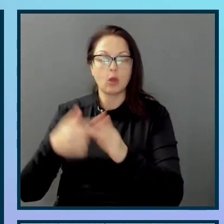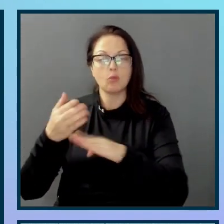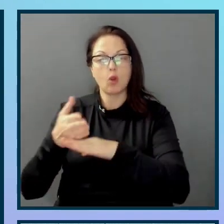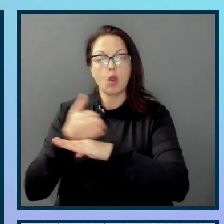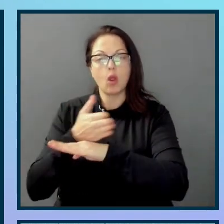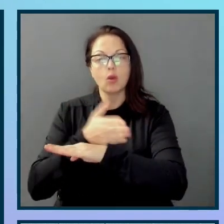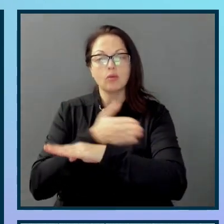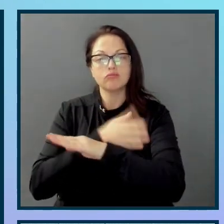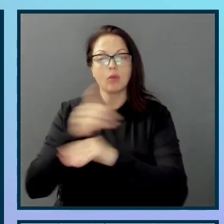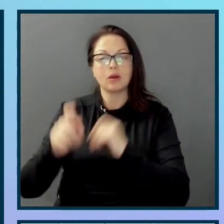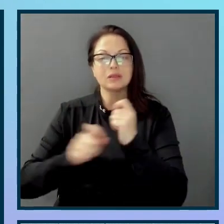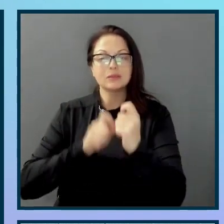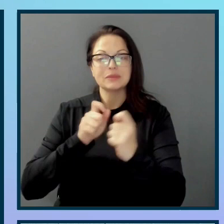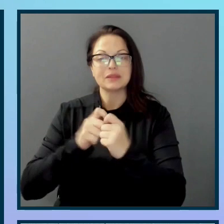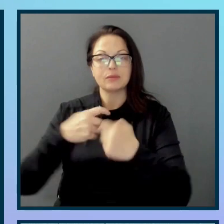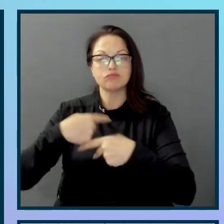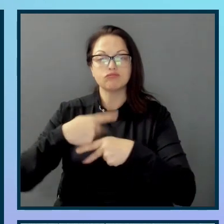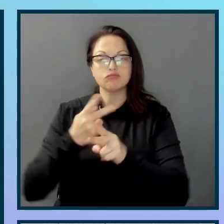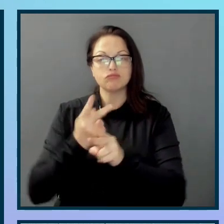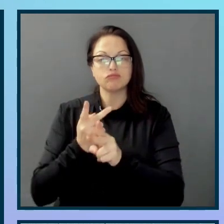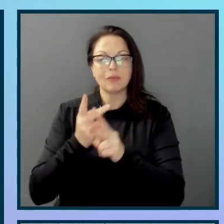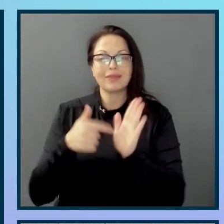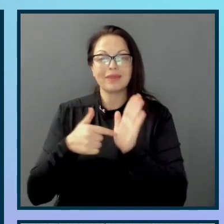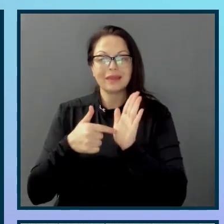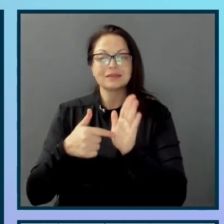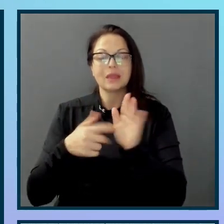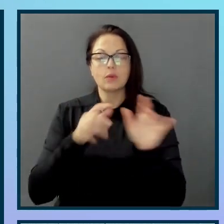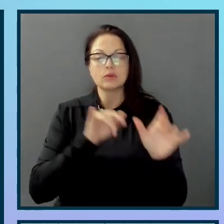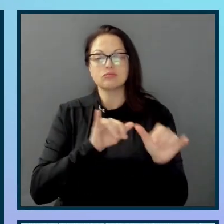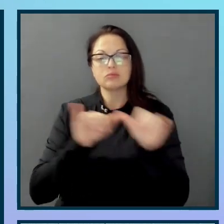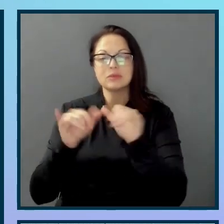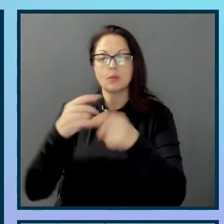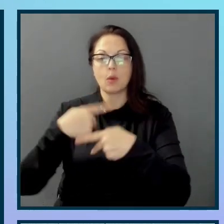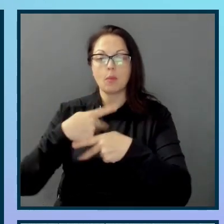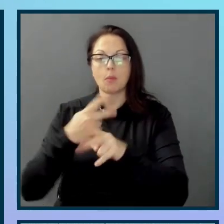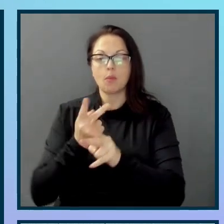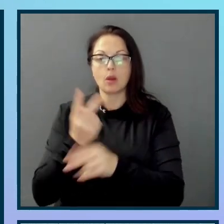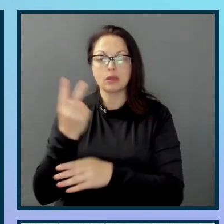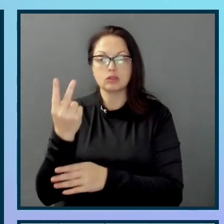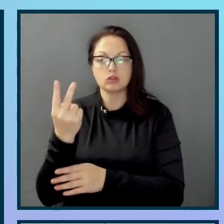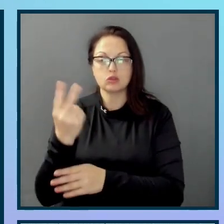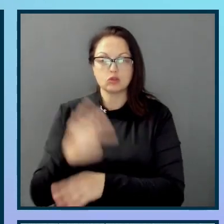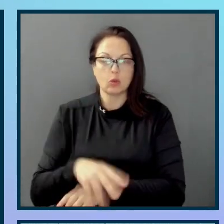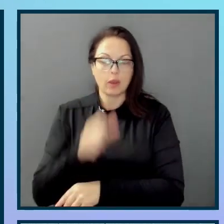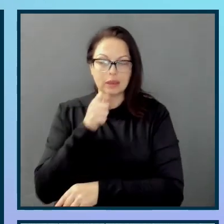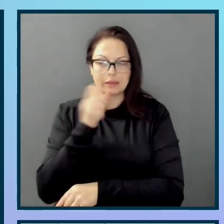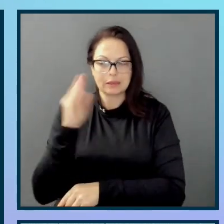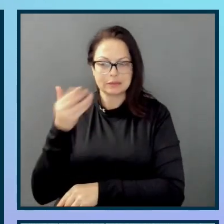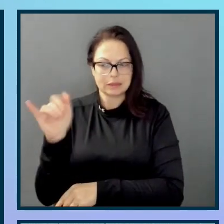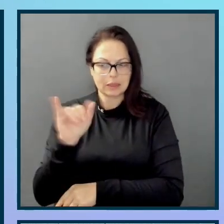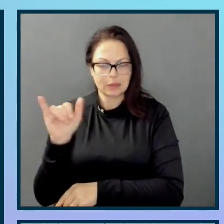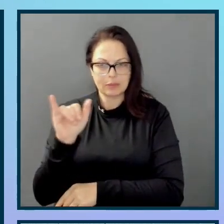The example is similar for product two, except it doesn't look like they made any progress between March and April,